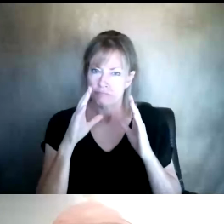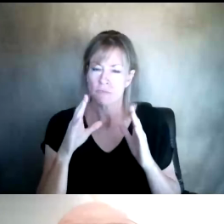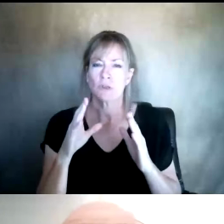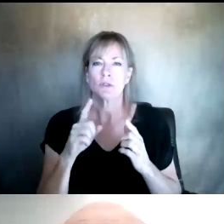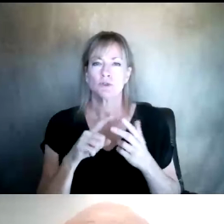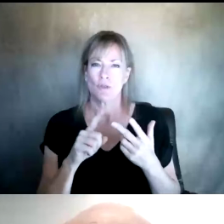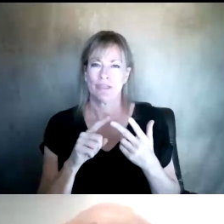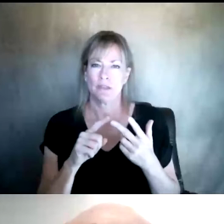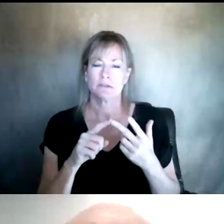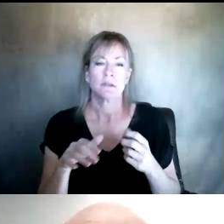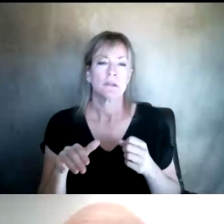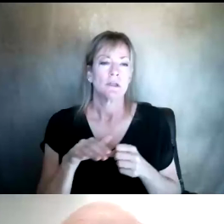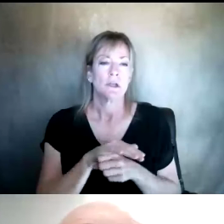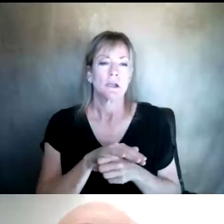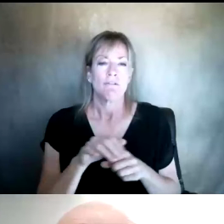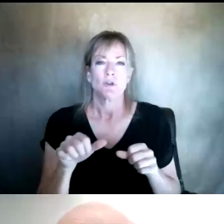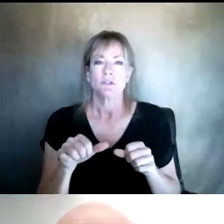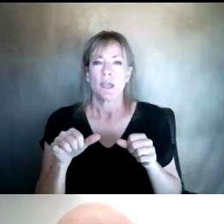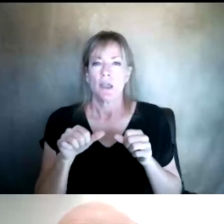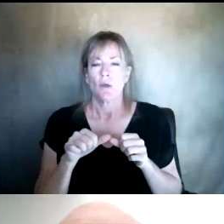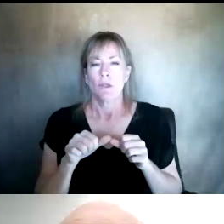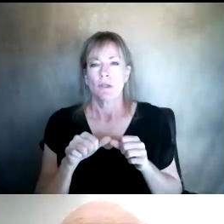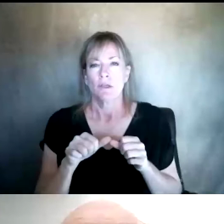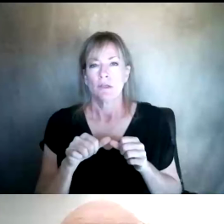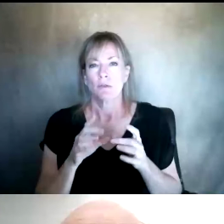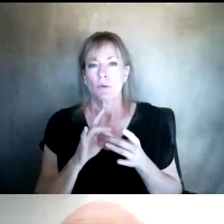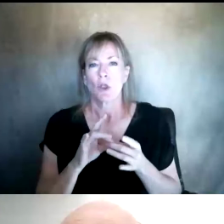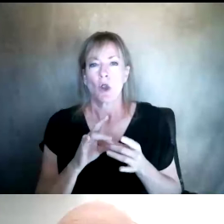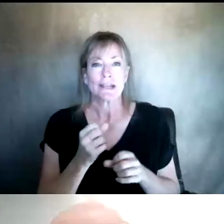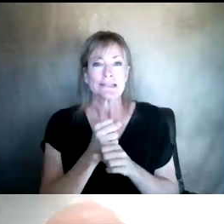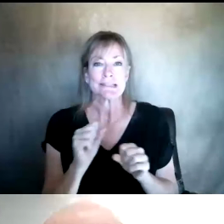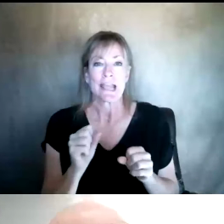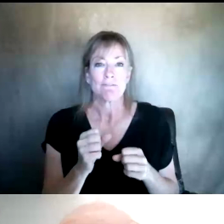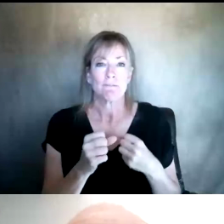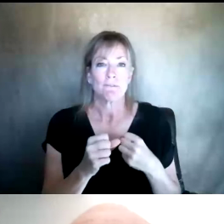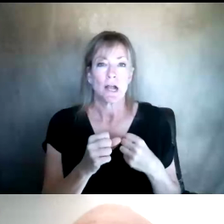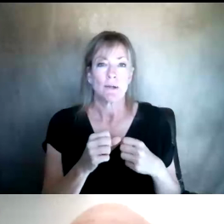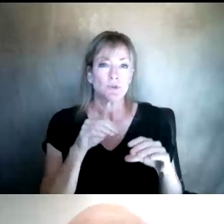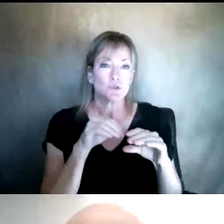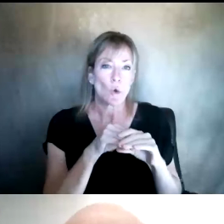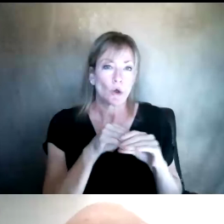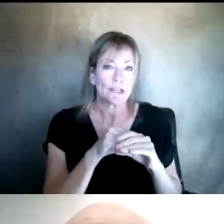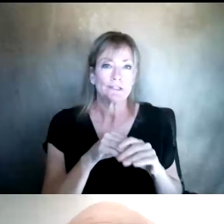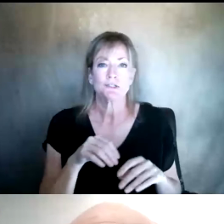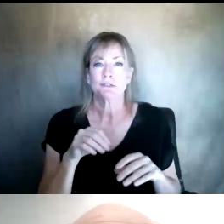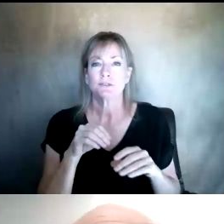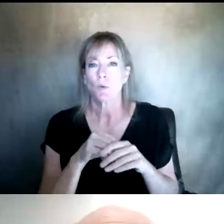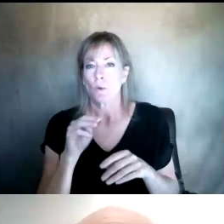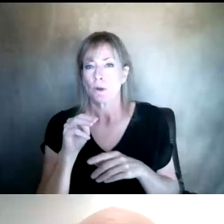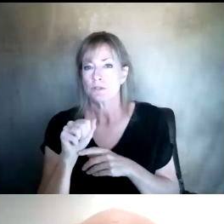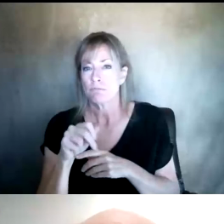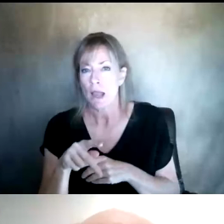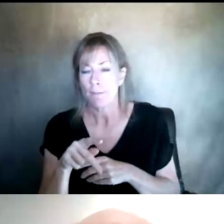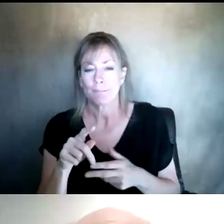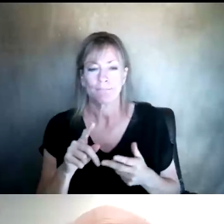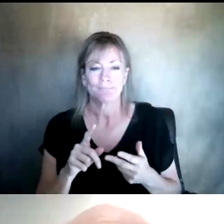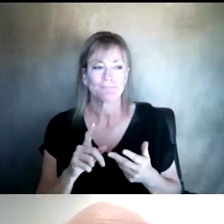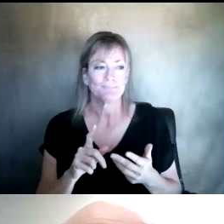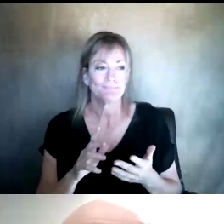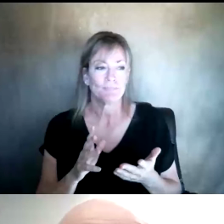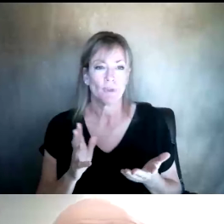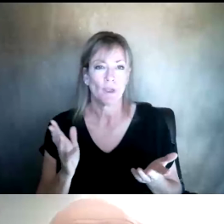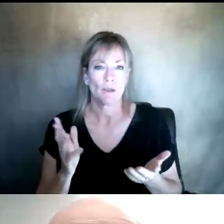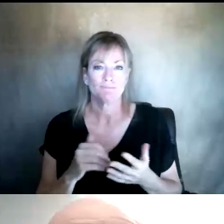IT COVERS AREAS ABOUT SAFE STORAGE AND THE STORAGE MAPs AND THE